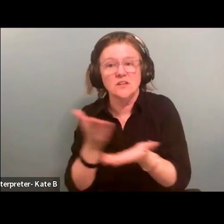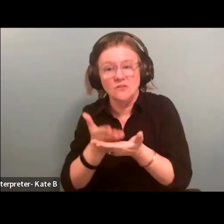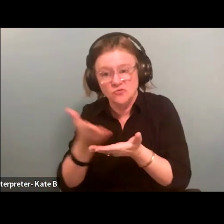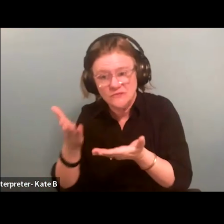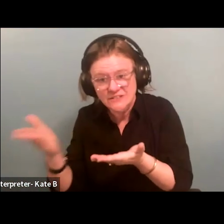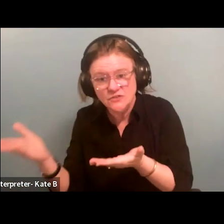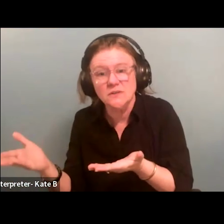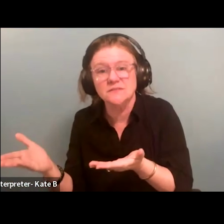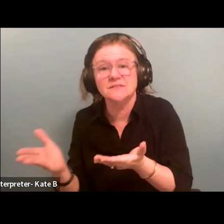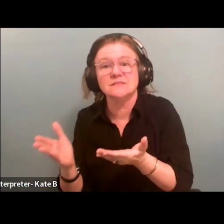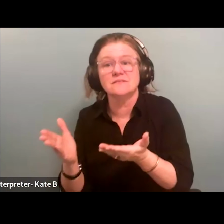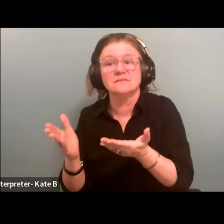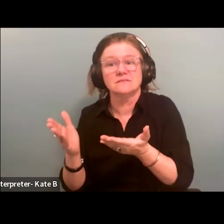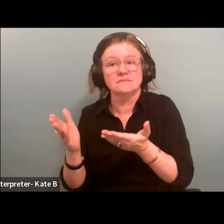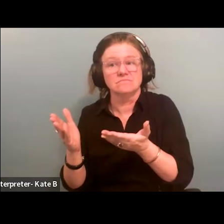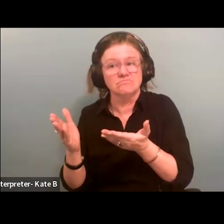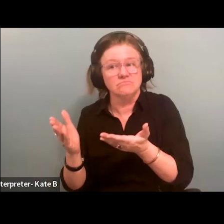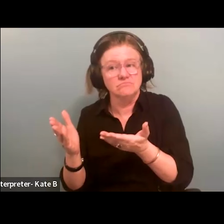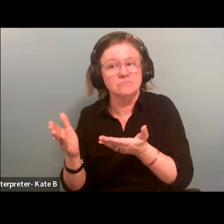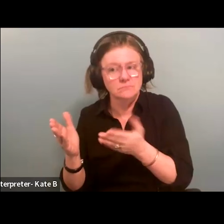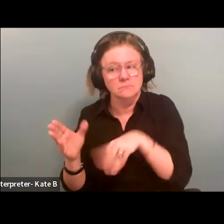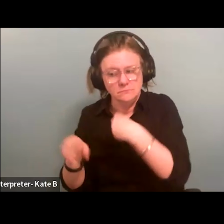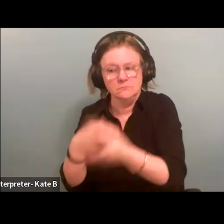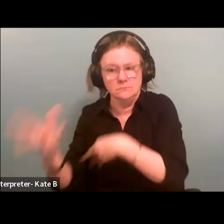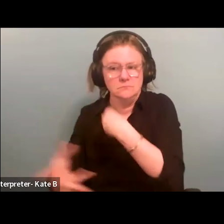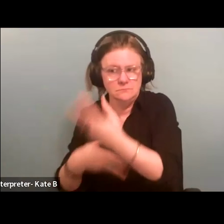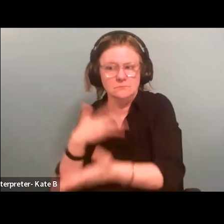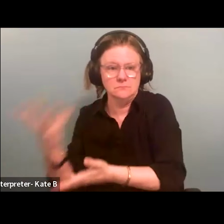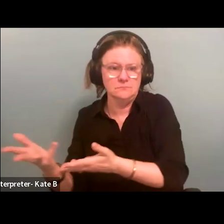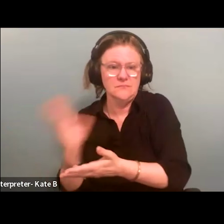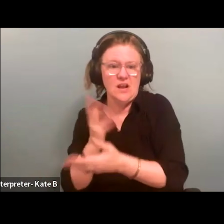And a lot of that can be provided in assistance.